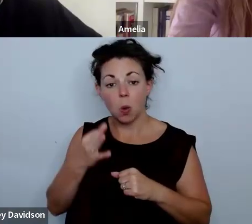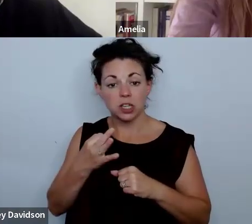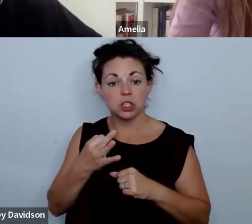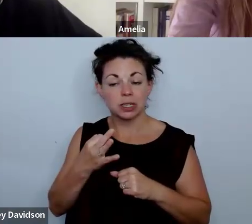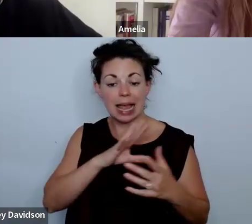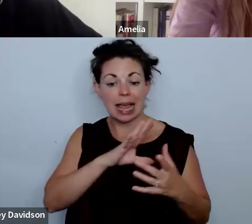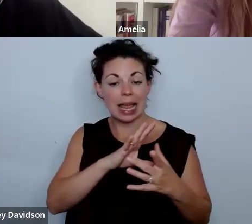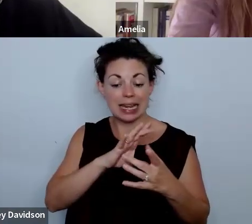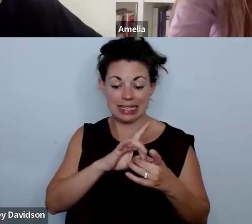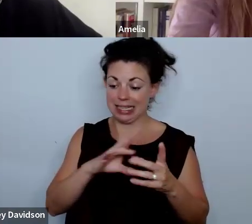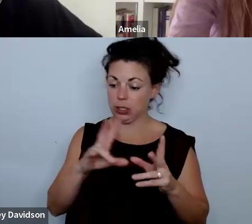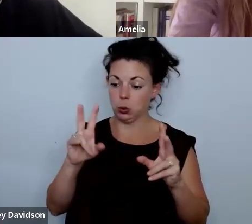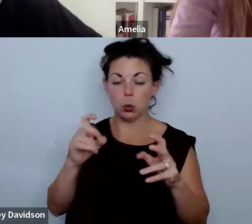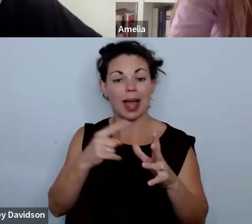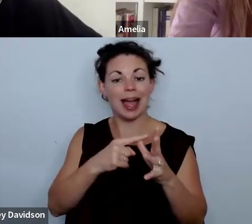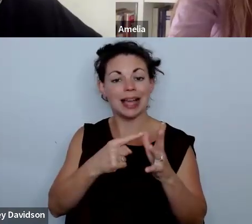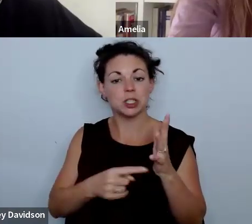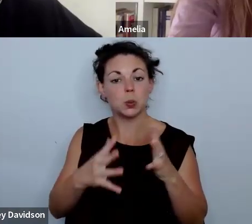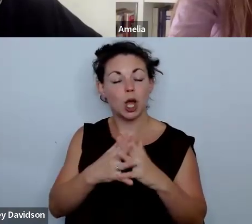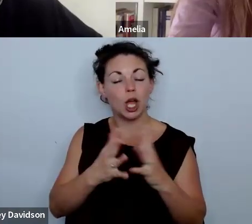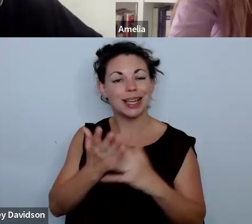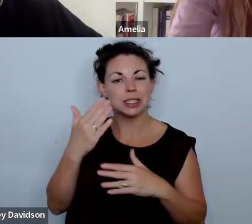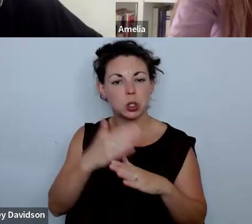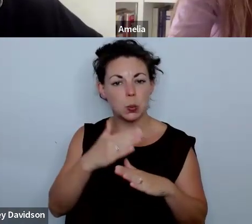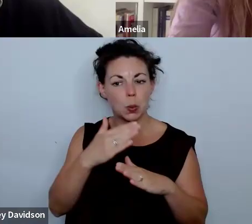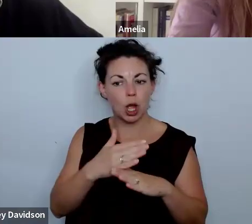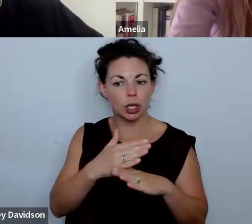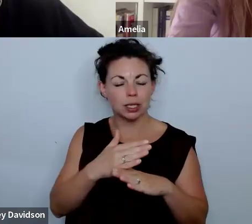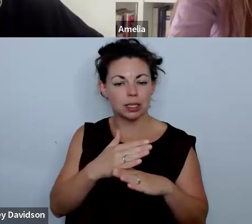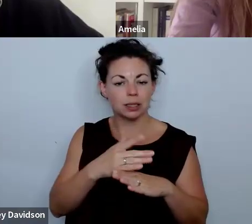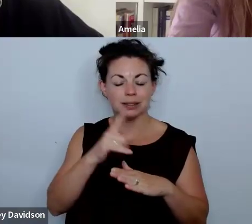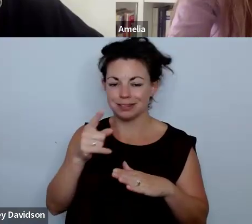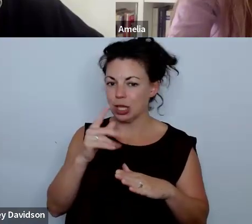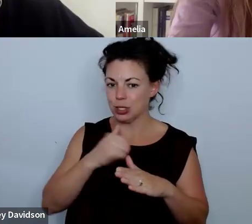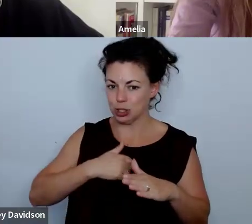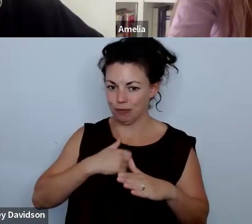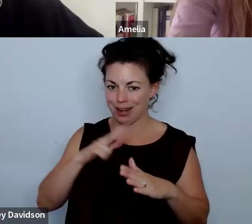you can explain the waiting time?" So it's a question about how access to work has long waiting times